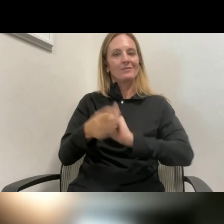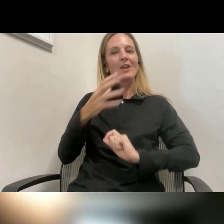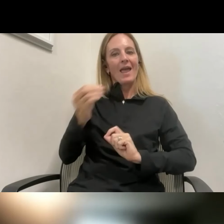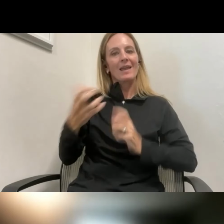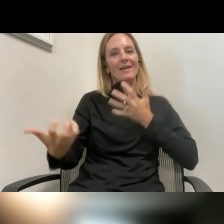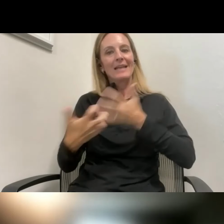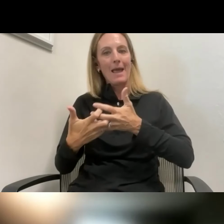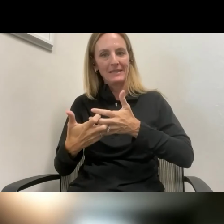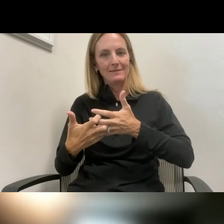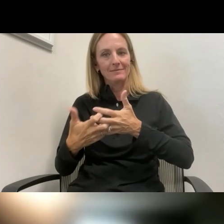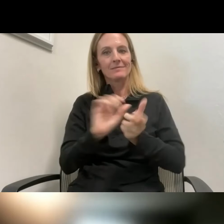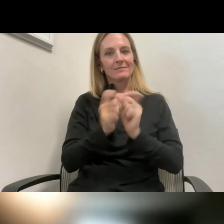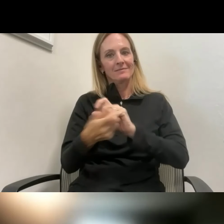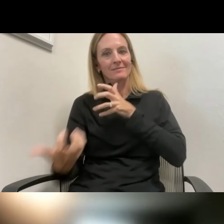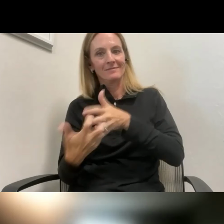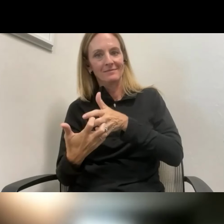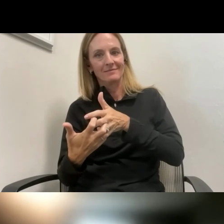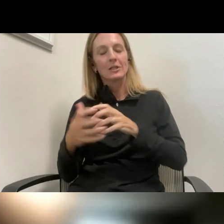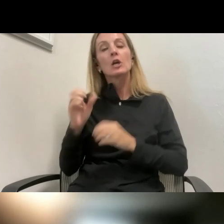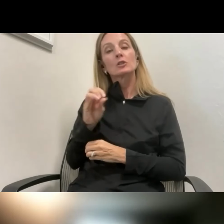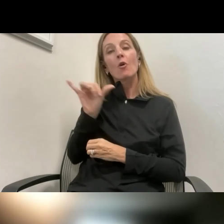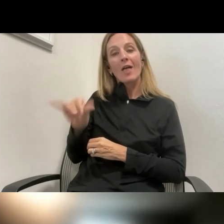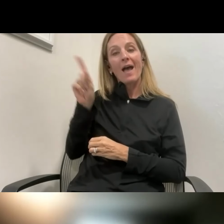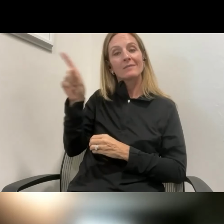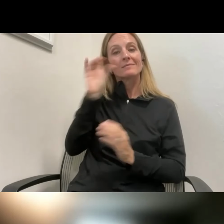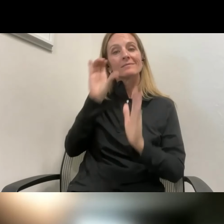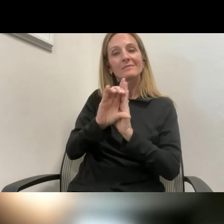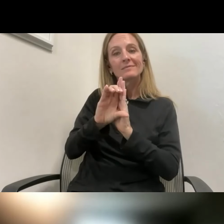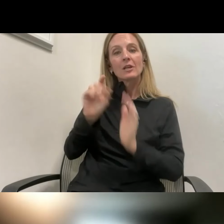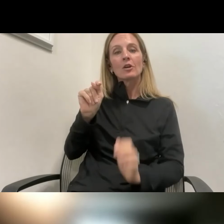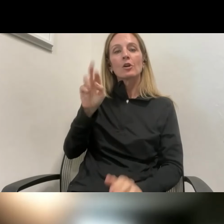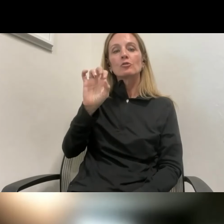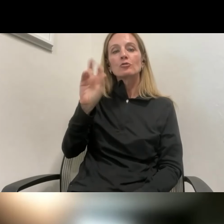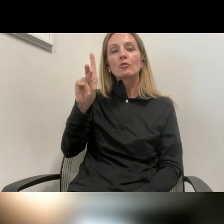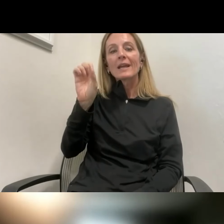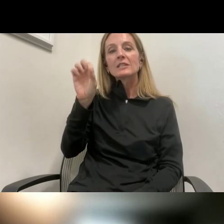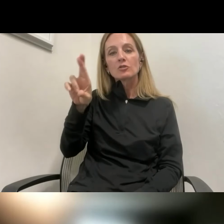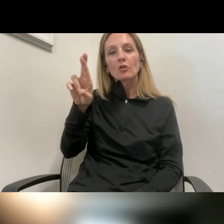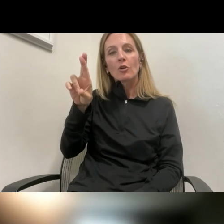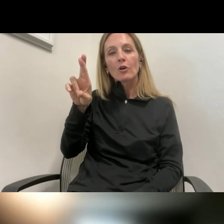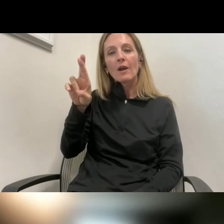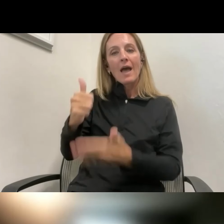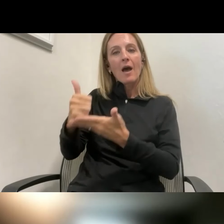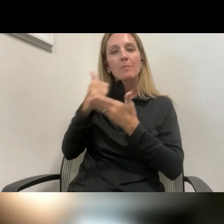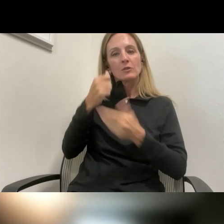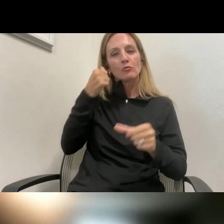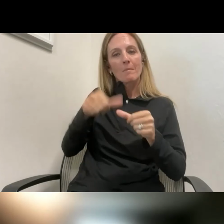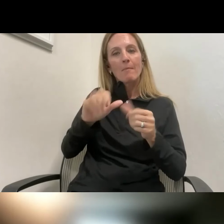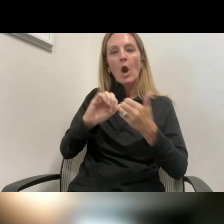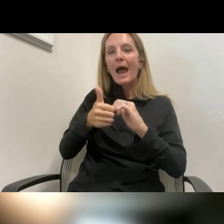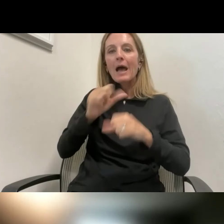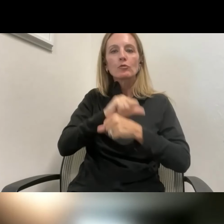And so the trickster helps us to remember how to work through trouble, how to dream for the future,